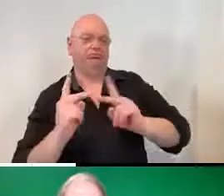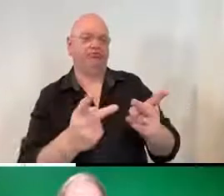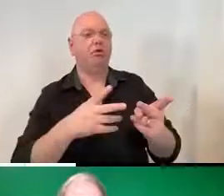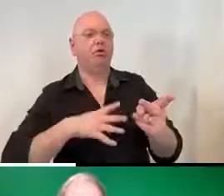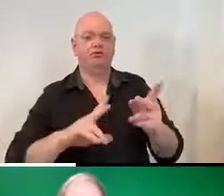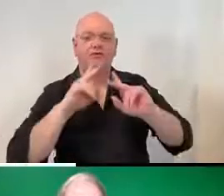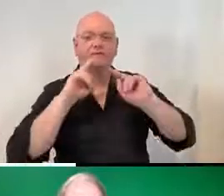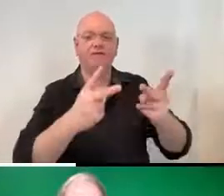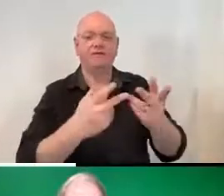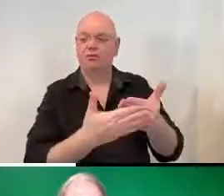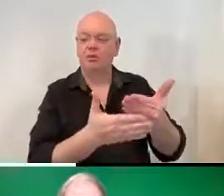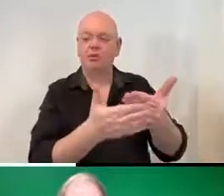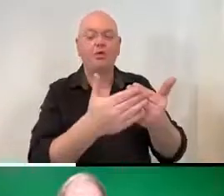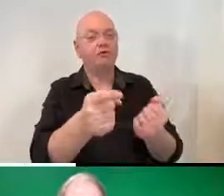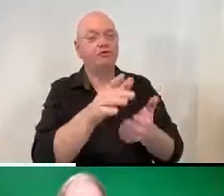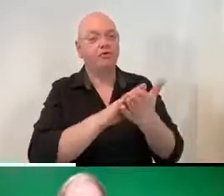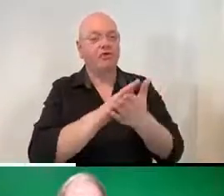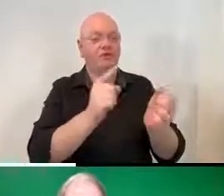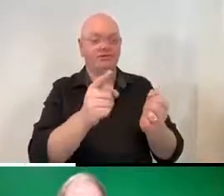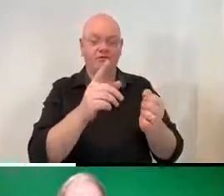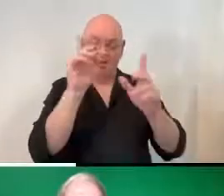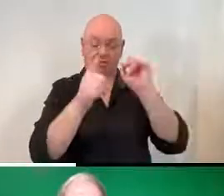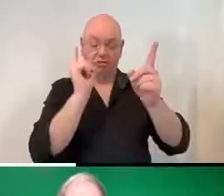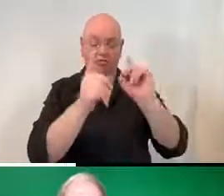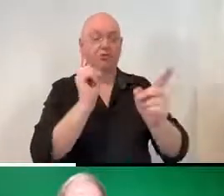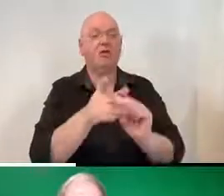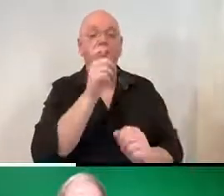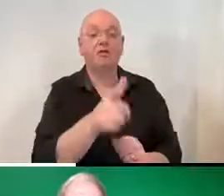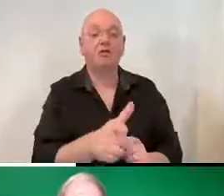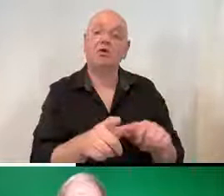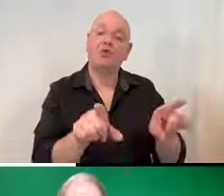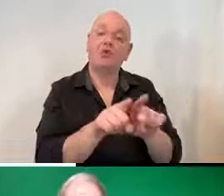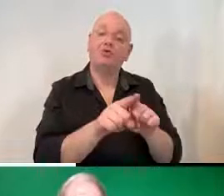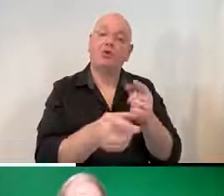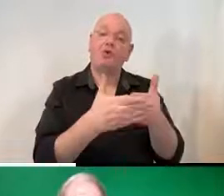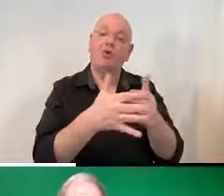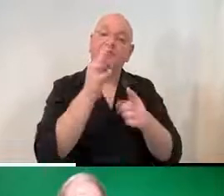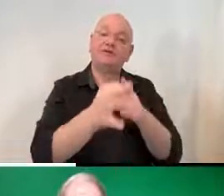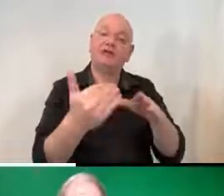experimentation and flexibility that is inherent in the sector that that offers real benefits to high streets